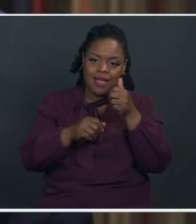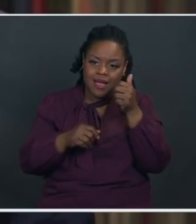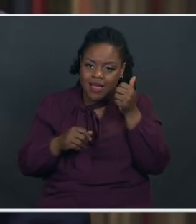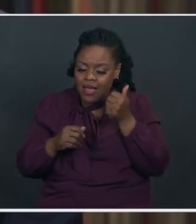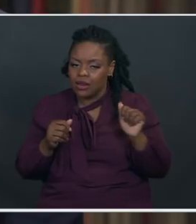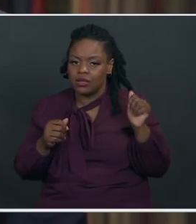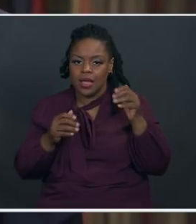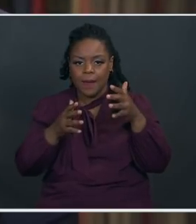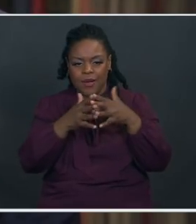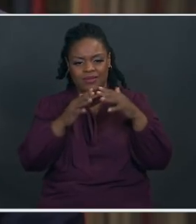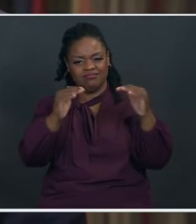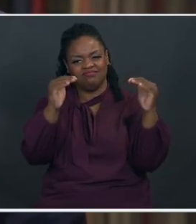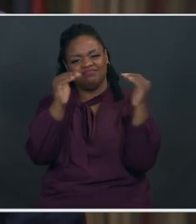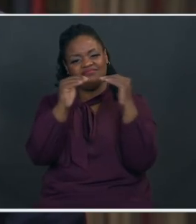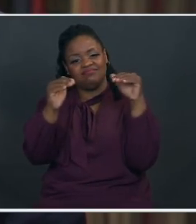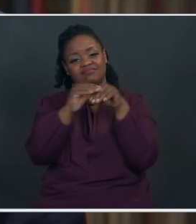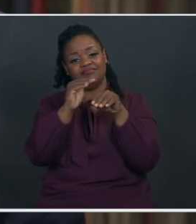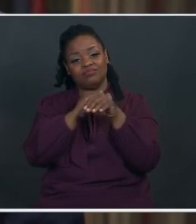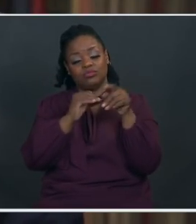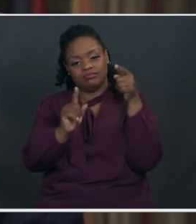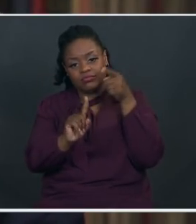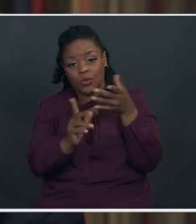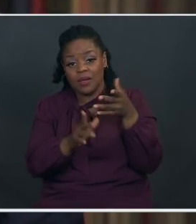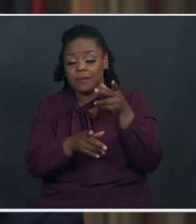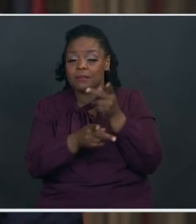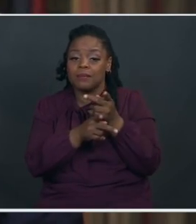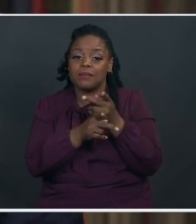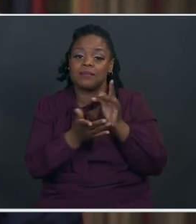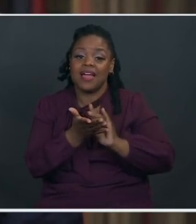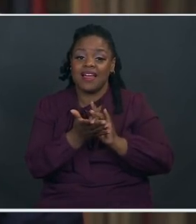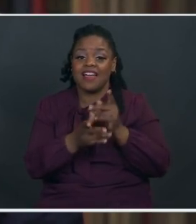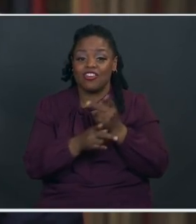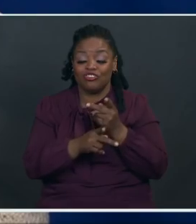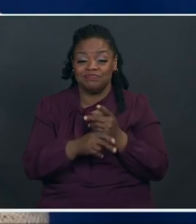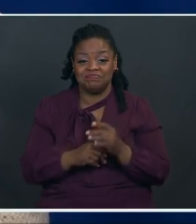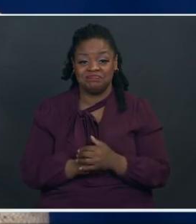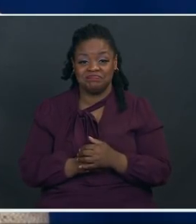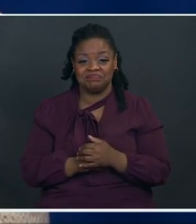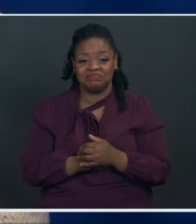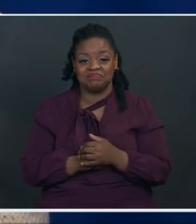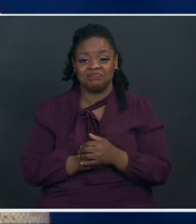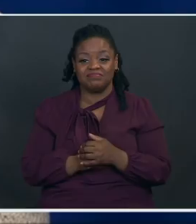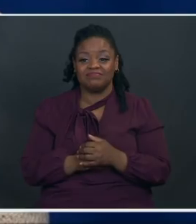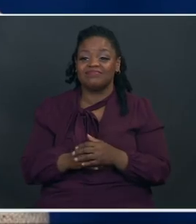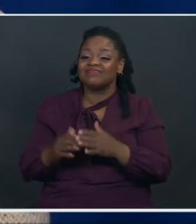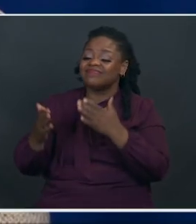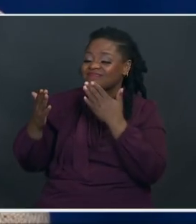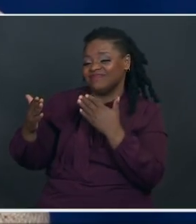to medical care in the vaccinations that they need. Dr. Nunez-Smith: Great. Thank you so much, Andy. And that's correct, you know,